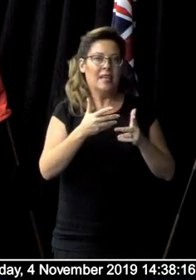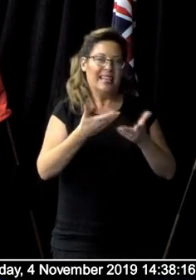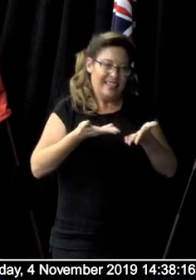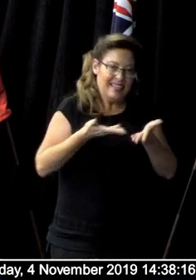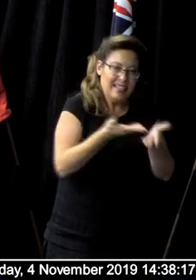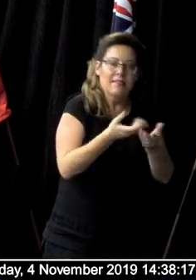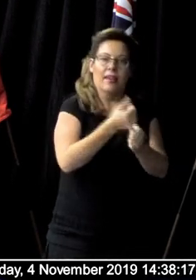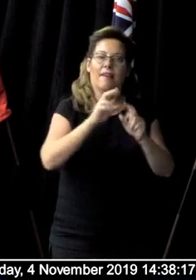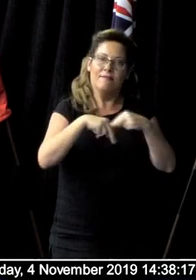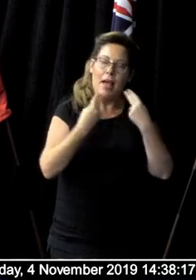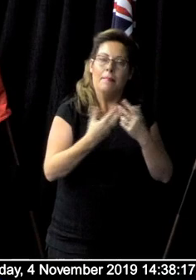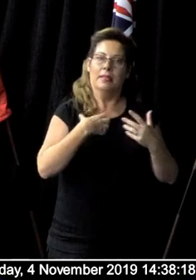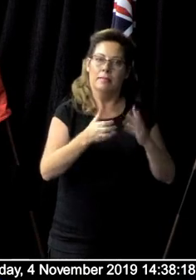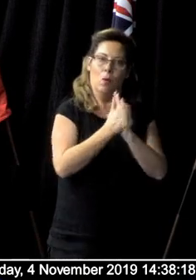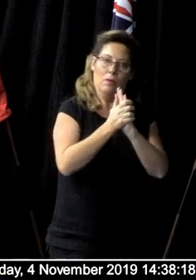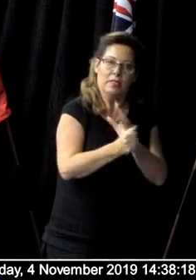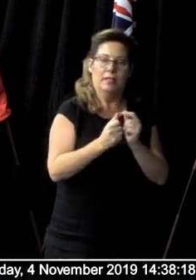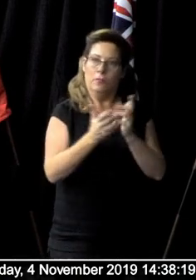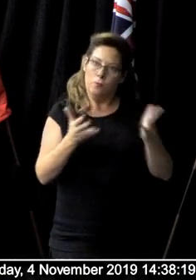daughters with disability. Okay.